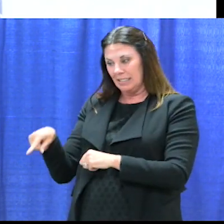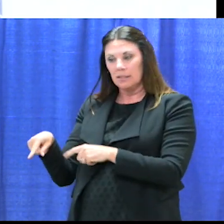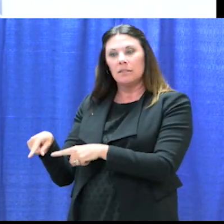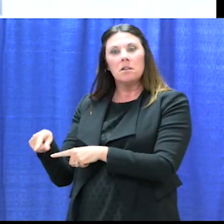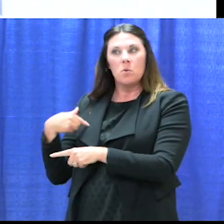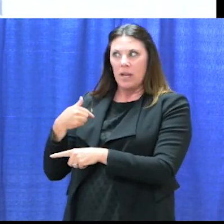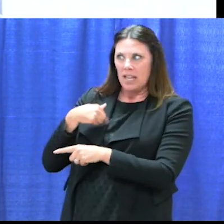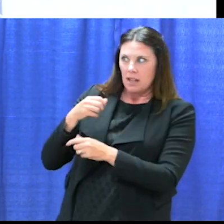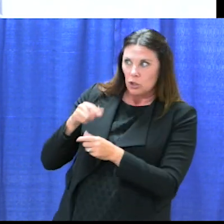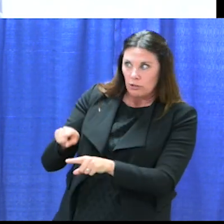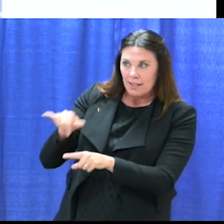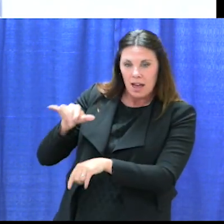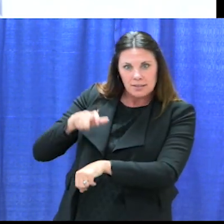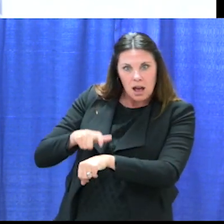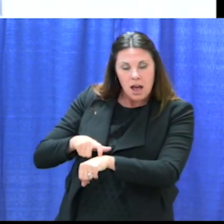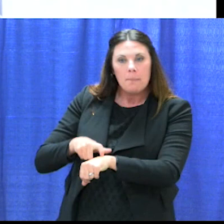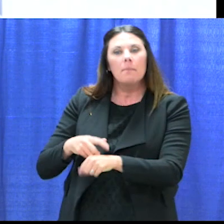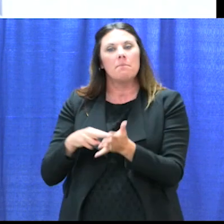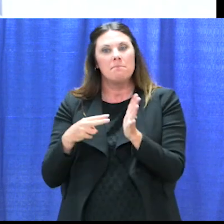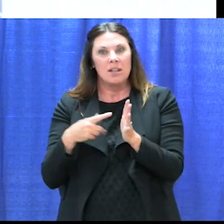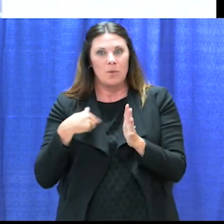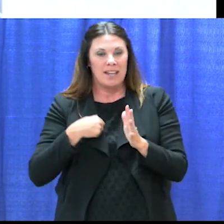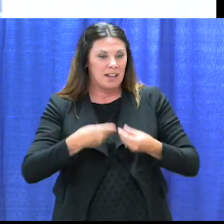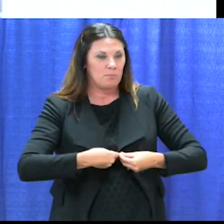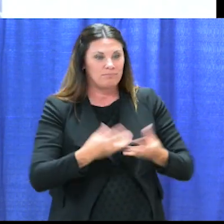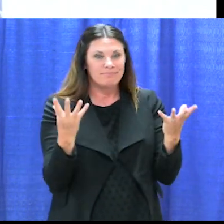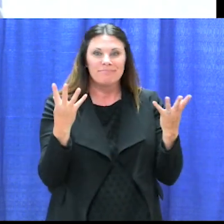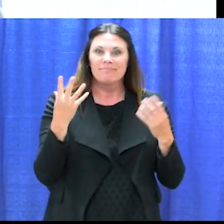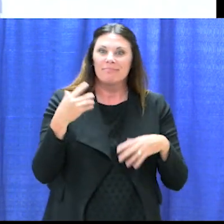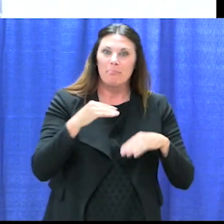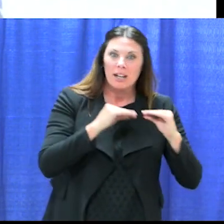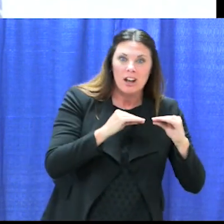school teachers to learn content and pedagogy of computer science education.